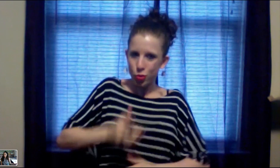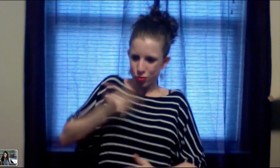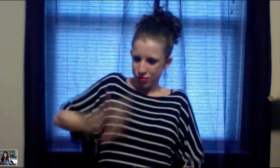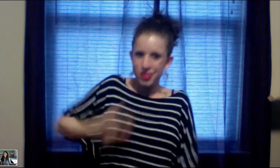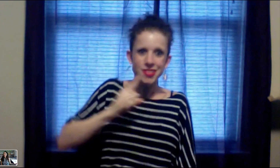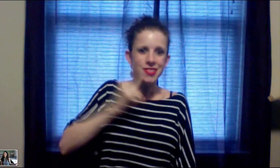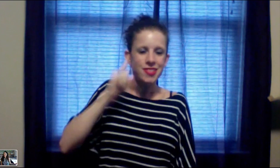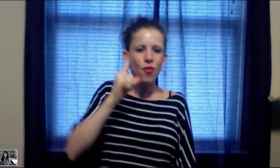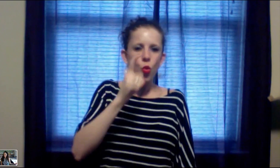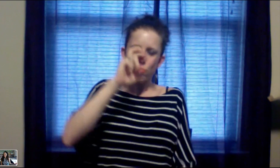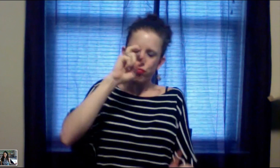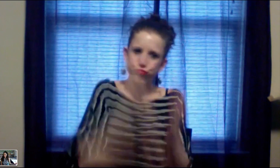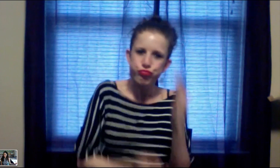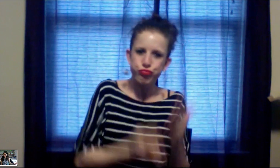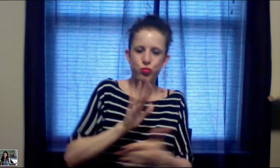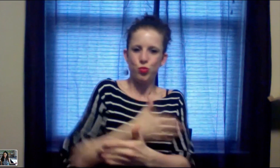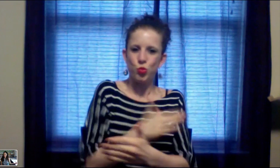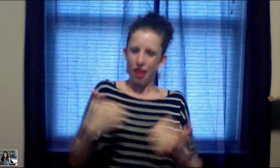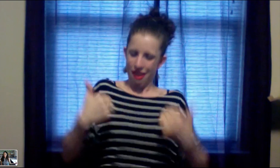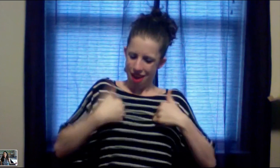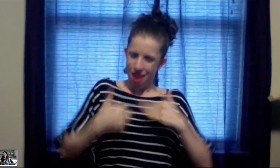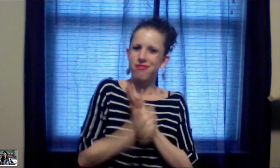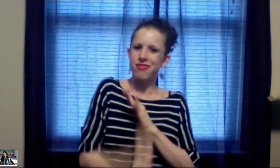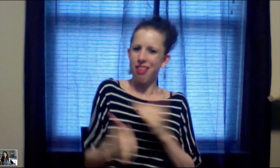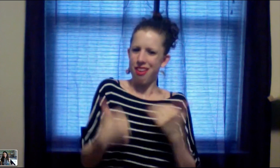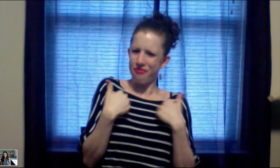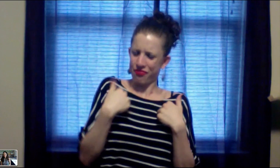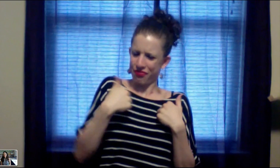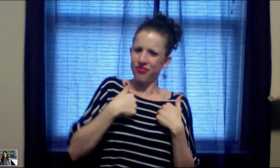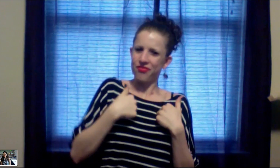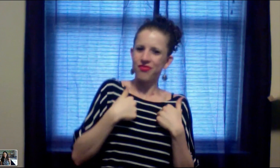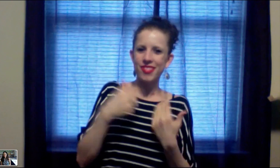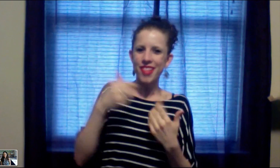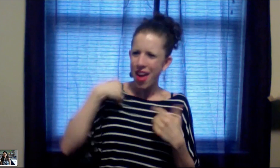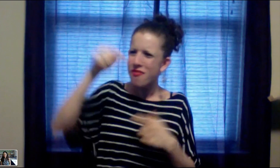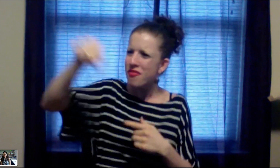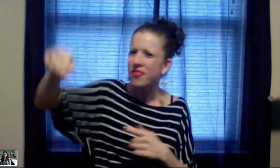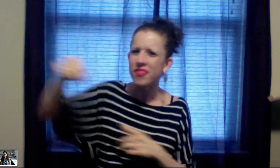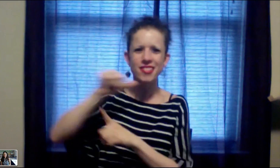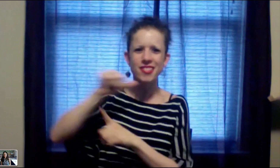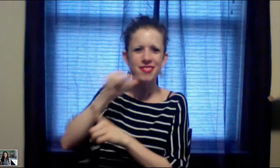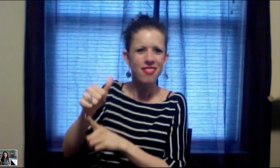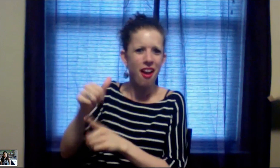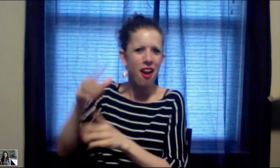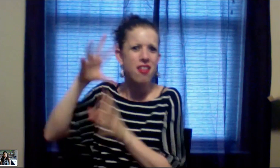COMMUNITY. A PERSON WHO IS IMMERSED IN MUSIC AND HAS MUSICAL TALENT. THERE ARE THOSE IN THE DEAF COMMUNITY